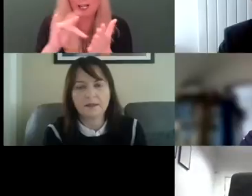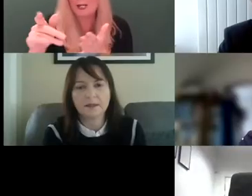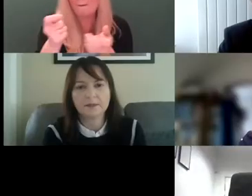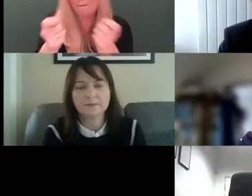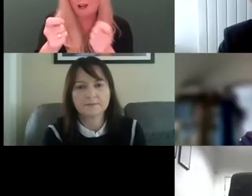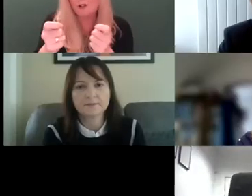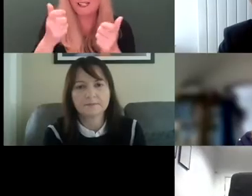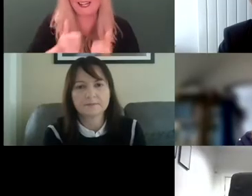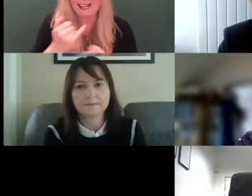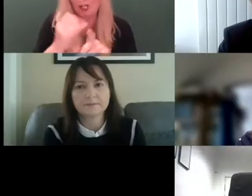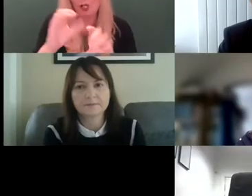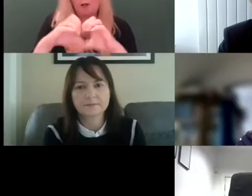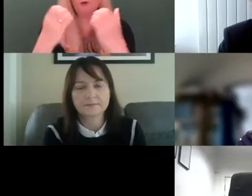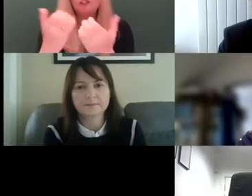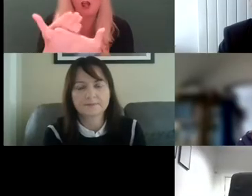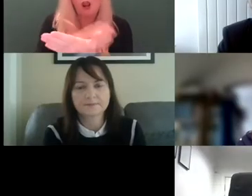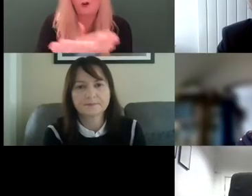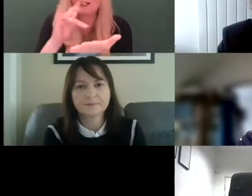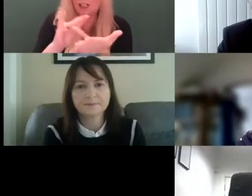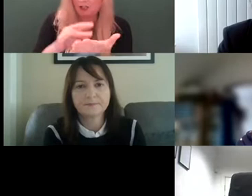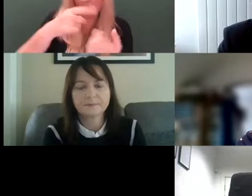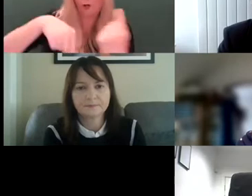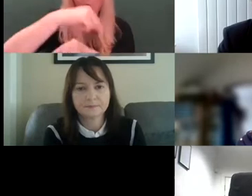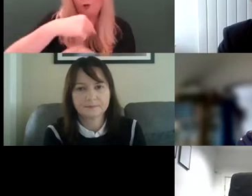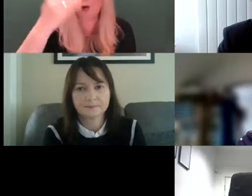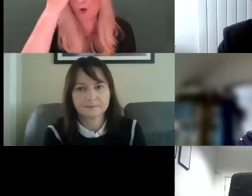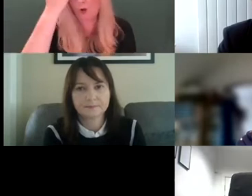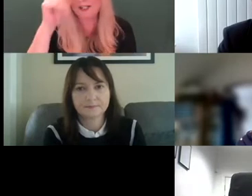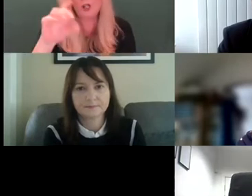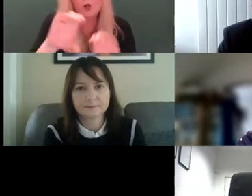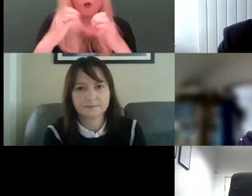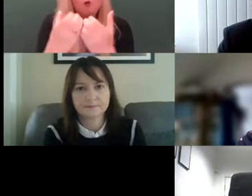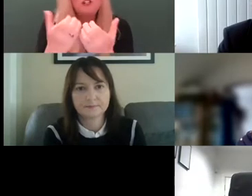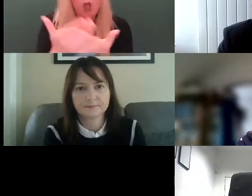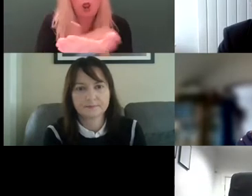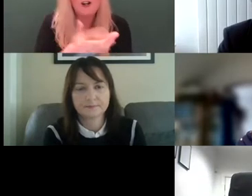community law centre and as we all know, those community law centres play a very vital role,